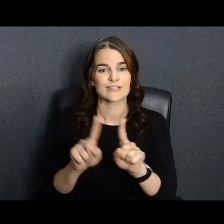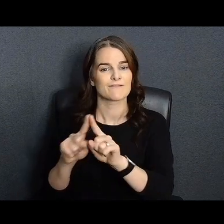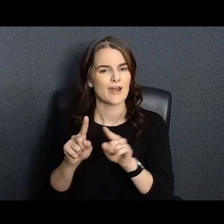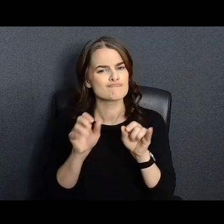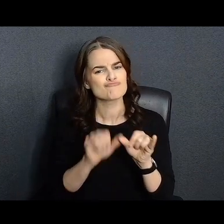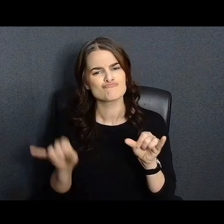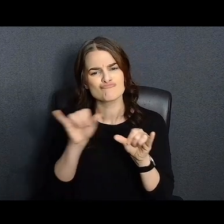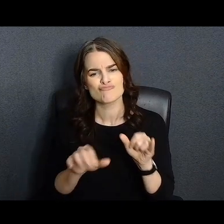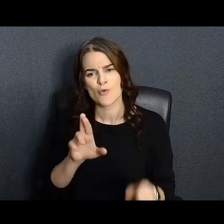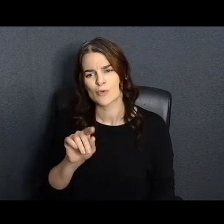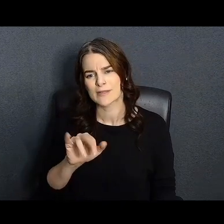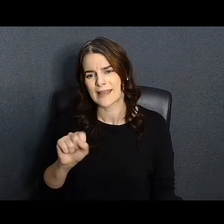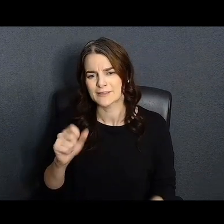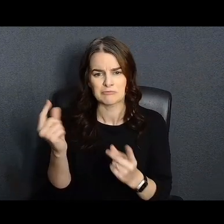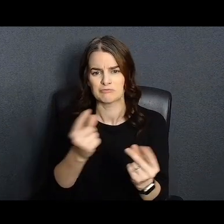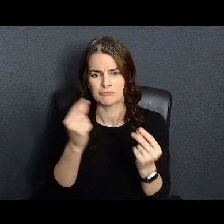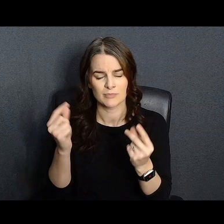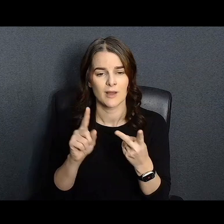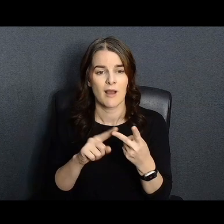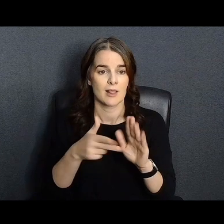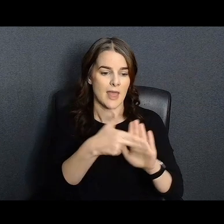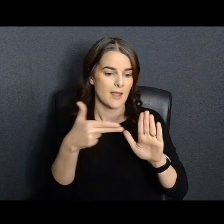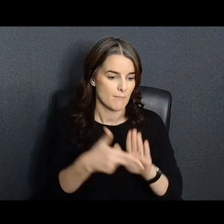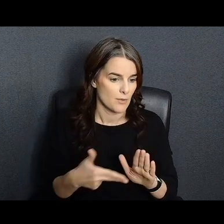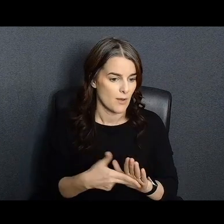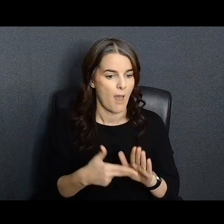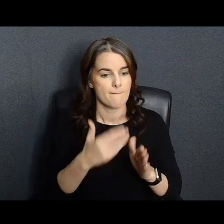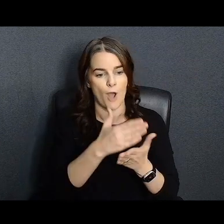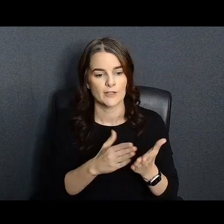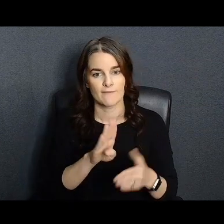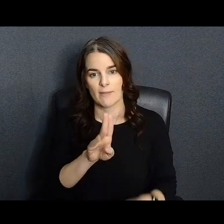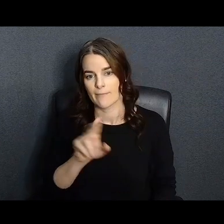You could use it to label the parts of the bus or whatever image you have in here.